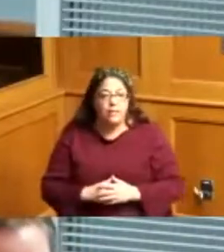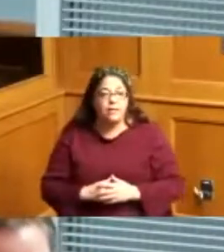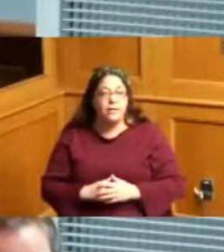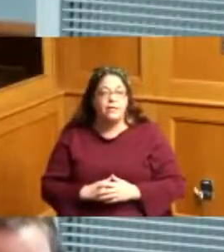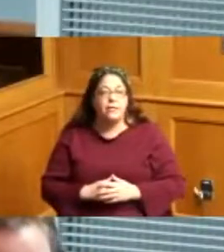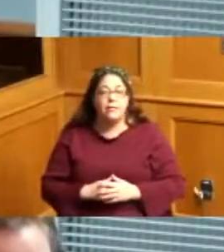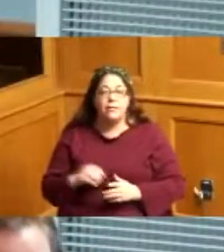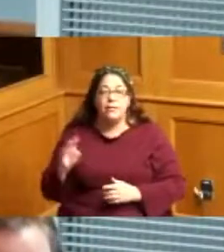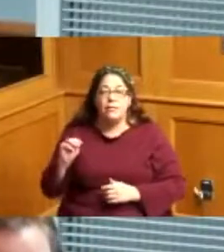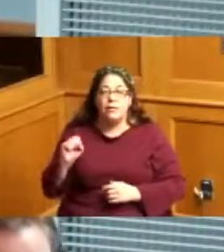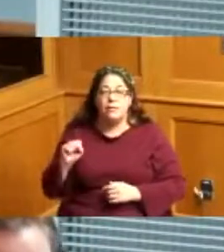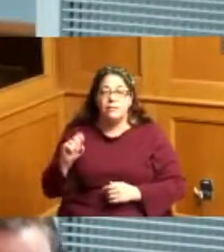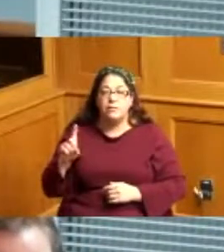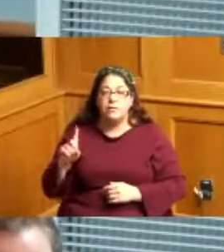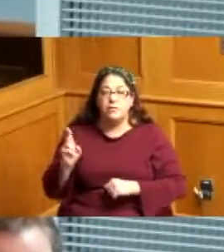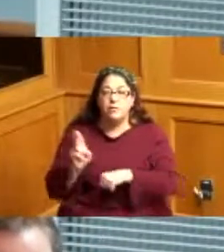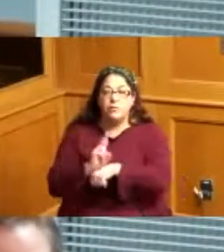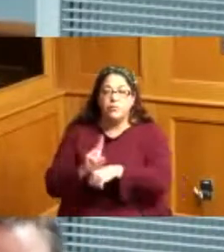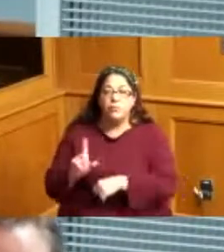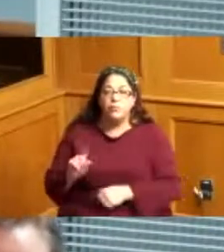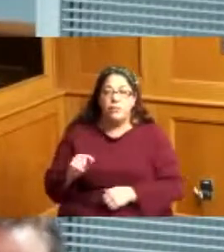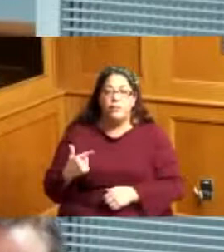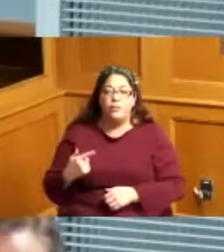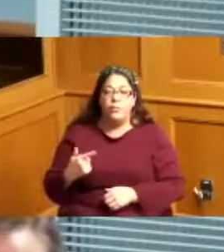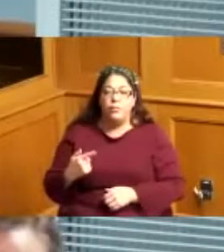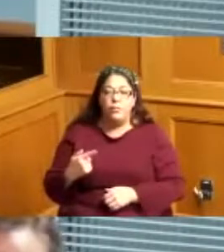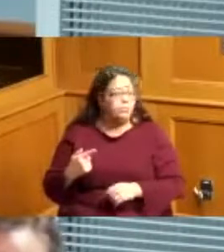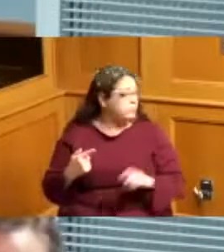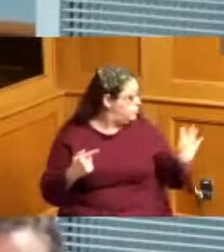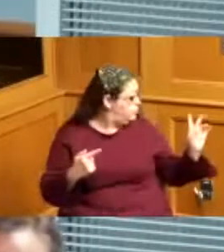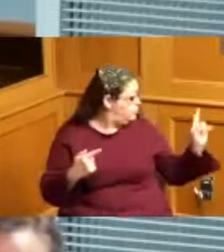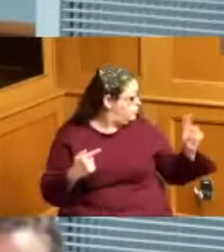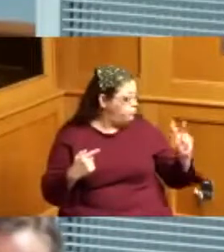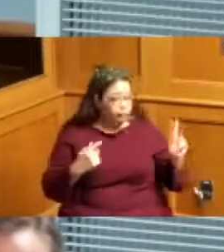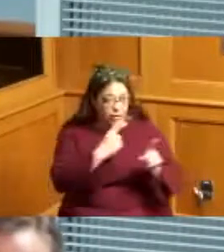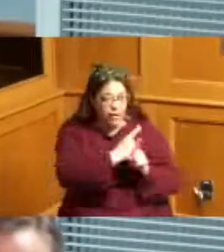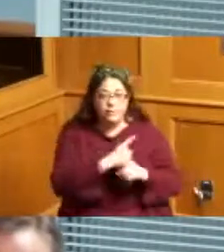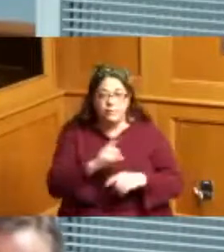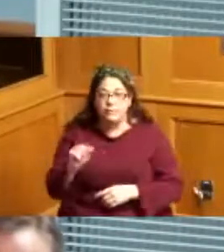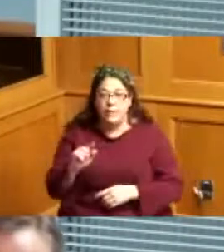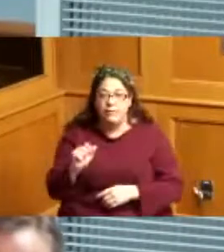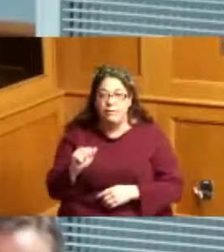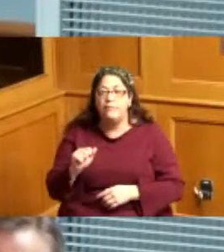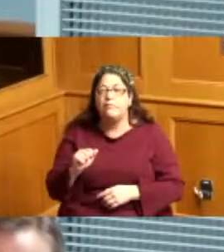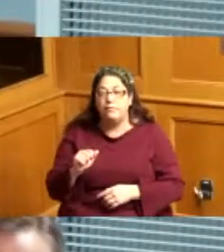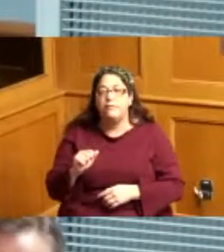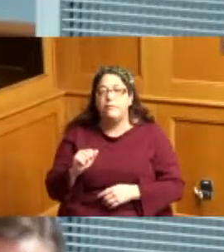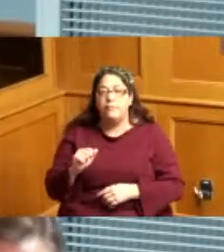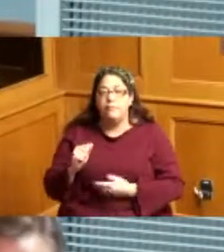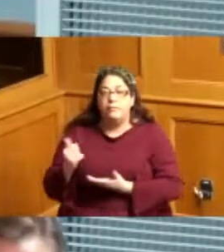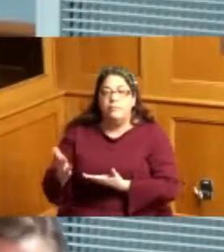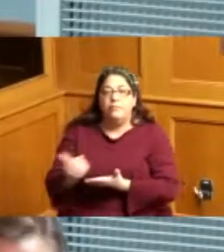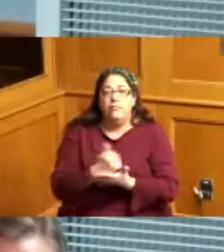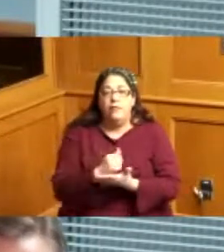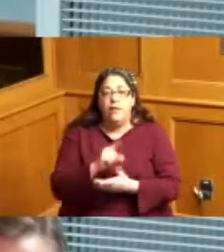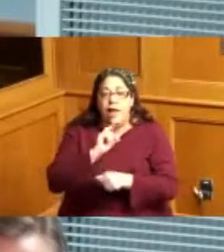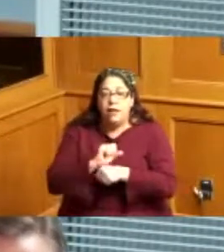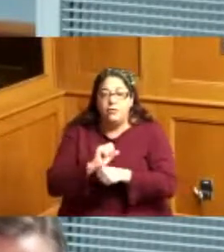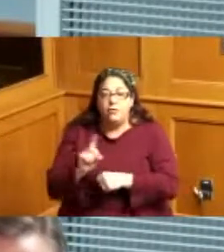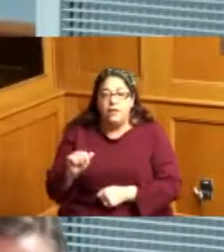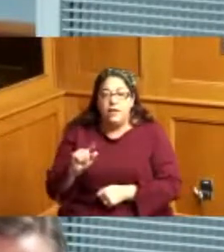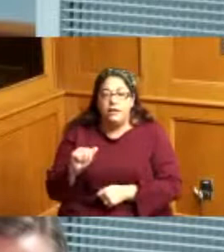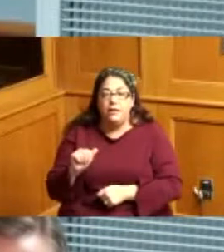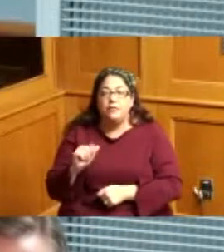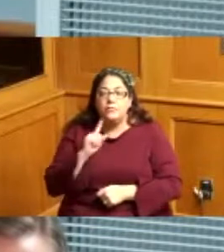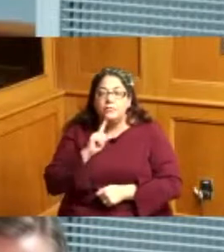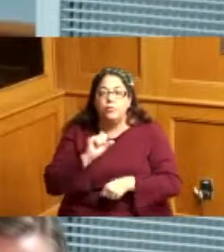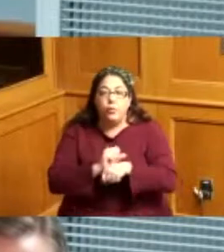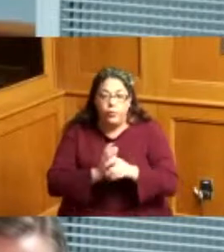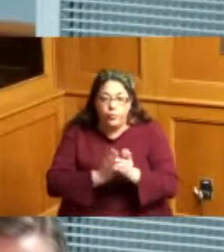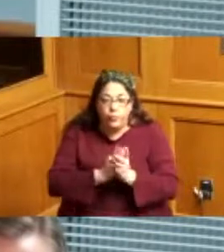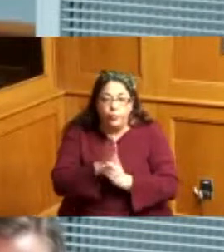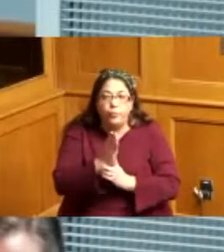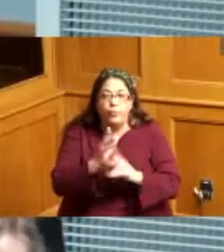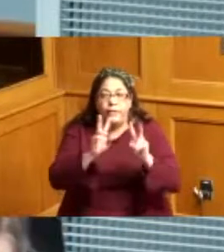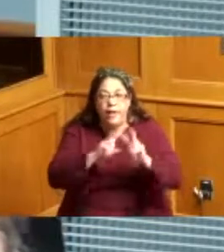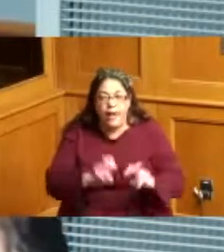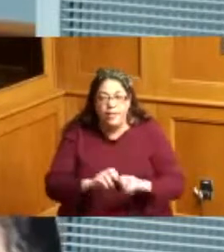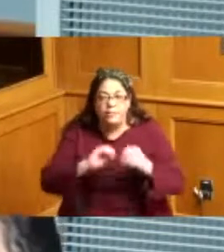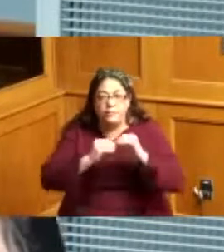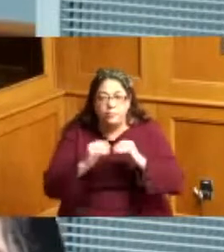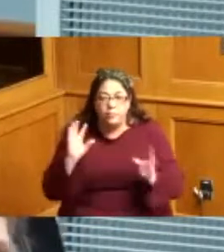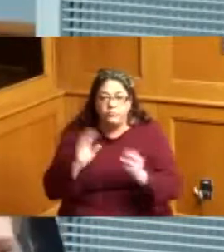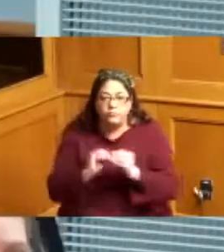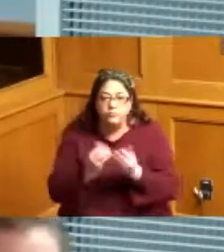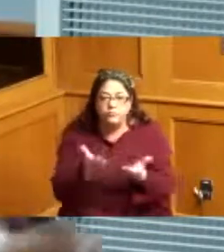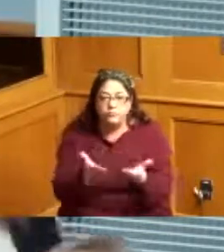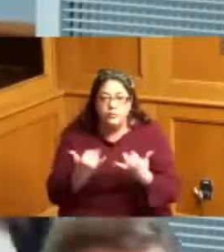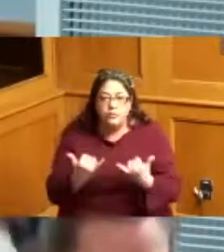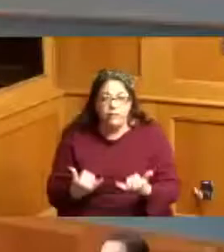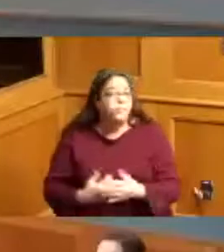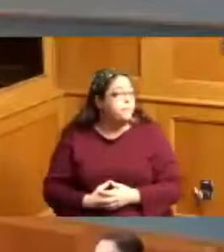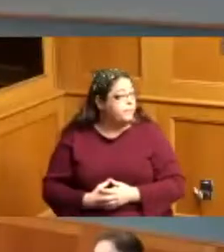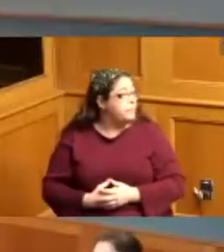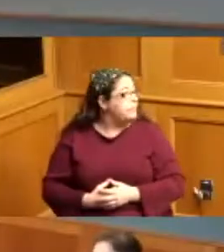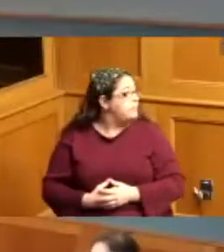MSD used 2021 data actual data to to work through the the analysis thus far how are you President